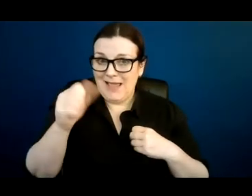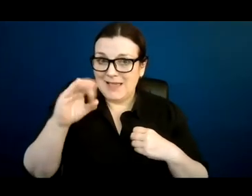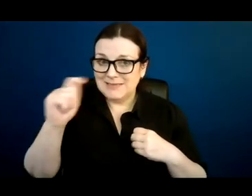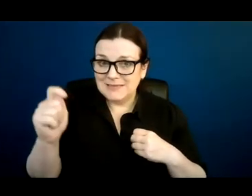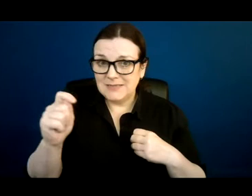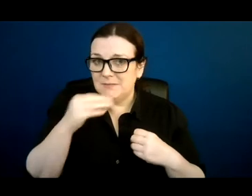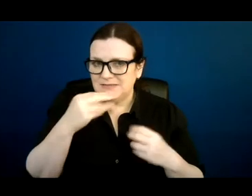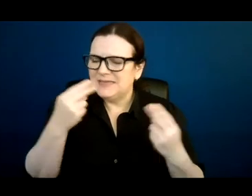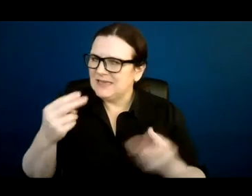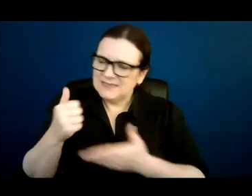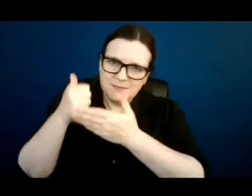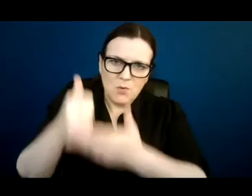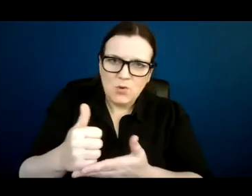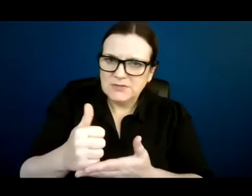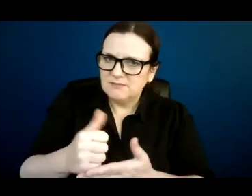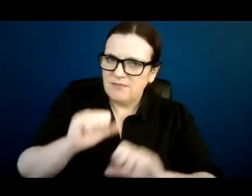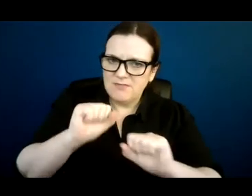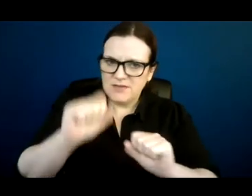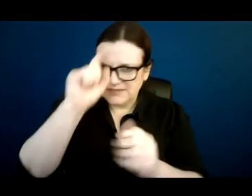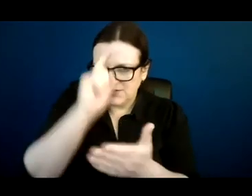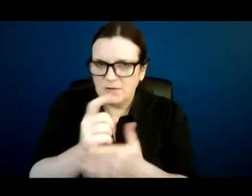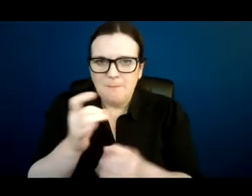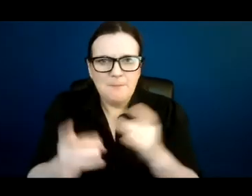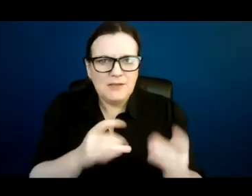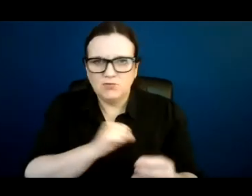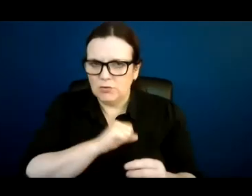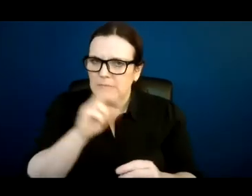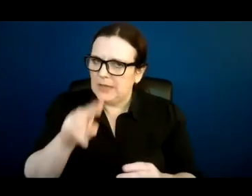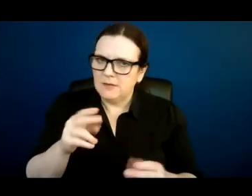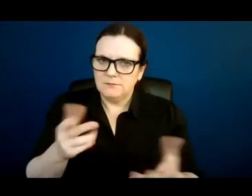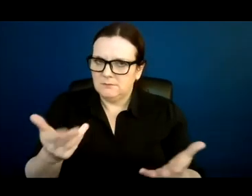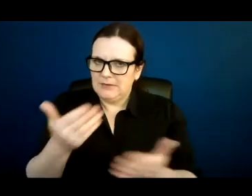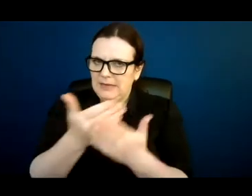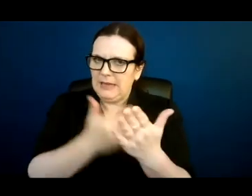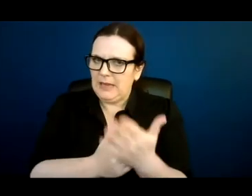decisions or to be able to appoint somebody with legal authority to assist in those areas.